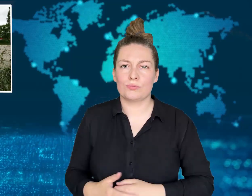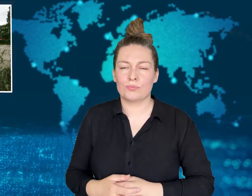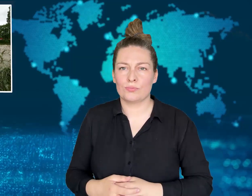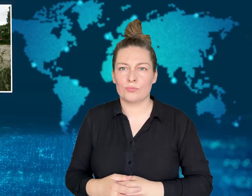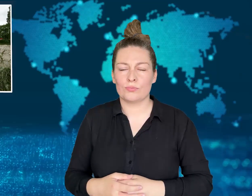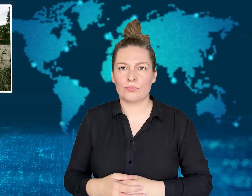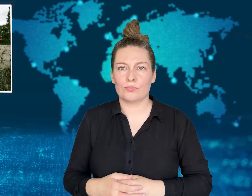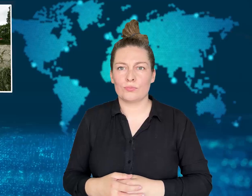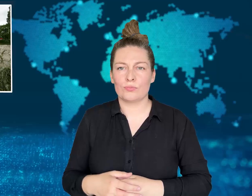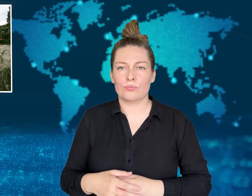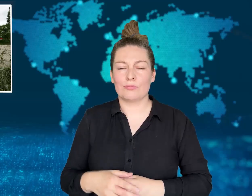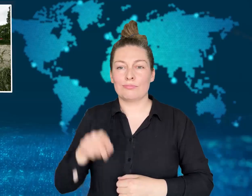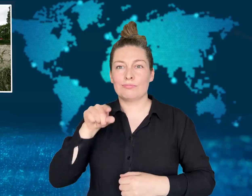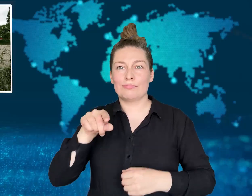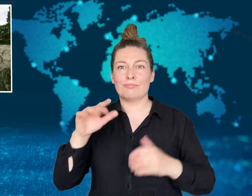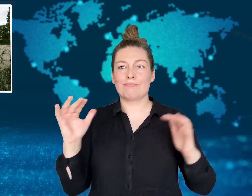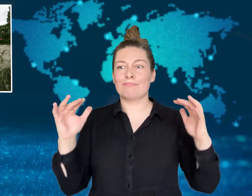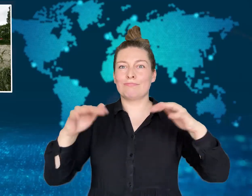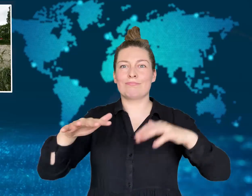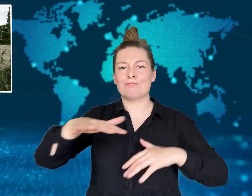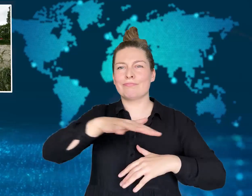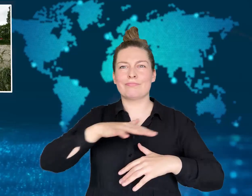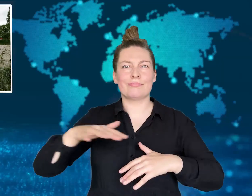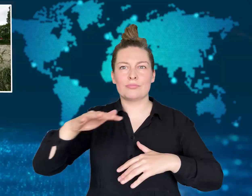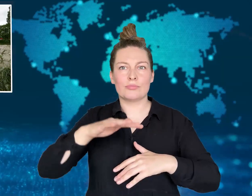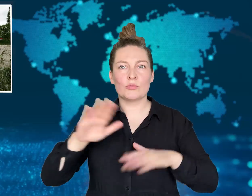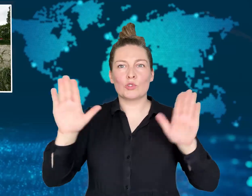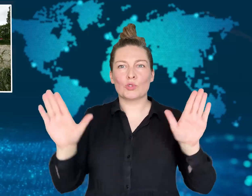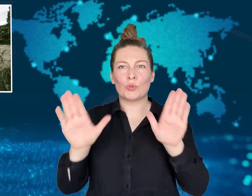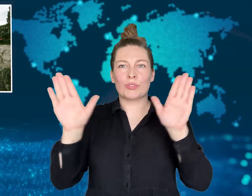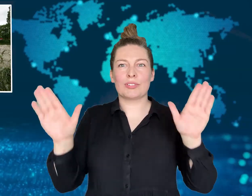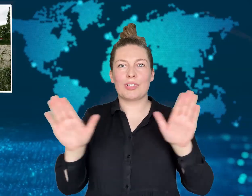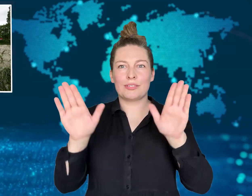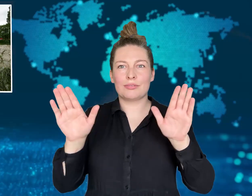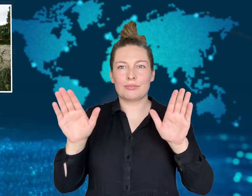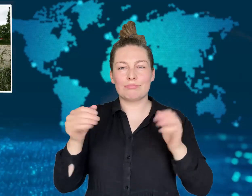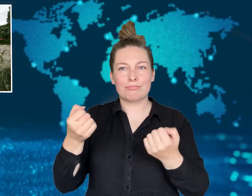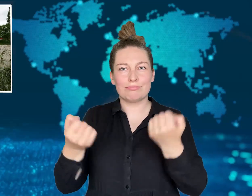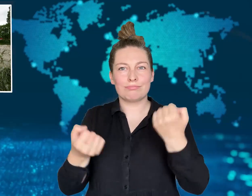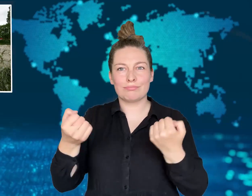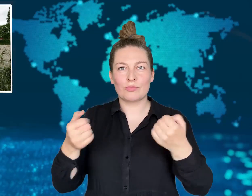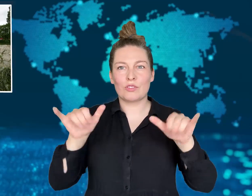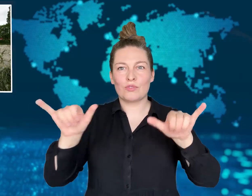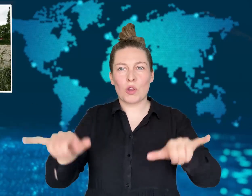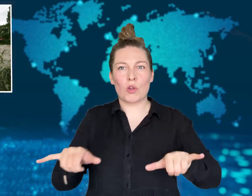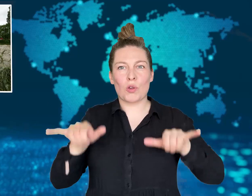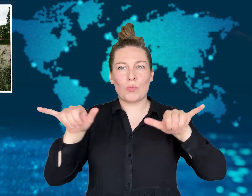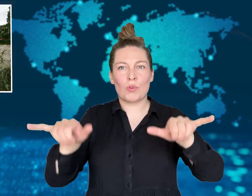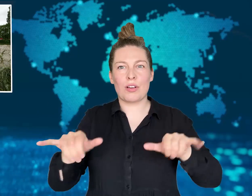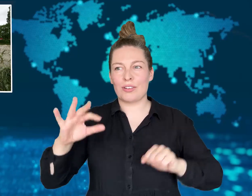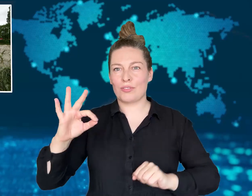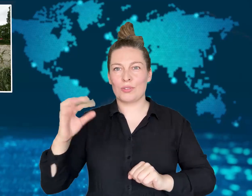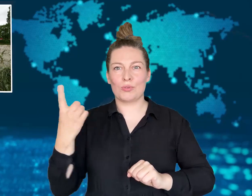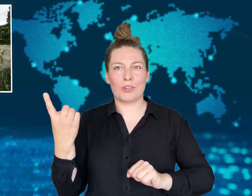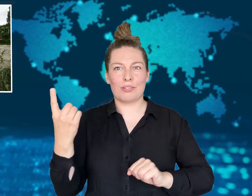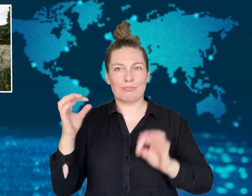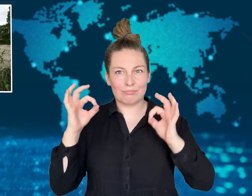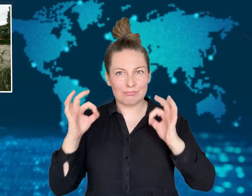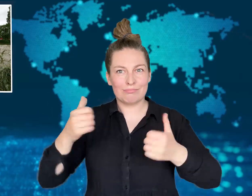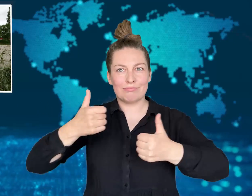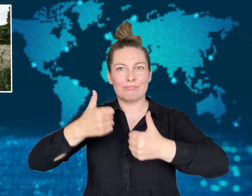Sunday's Formula One Grand Prix race was called off because of